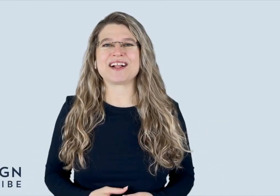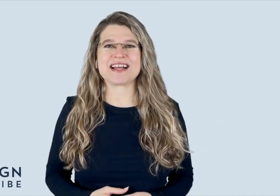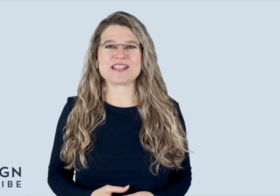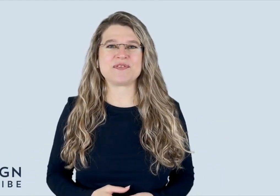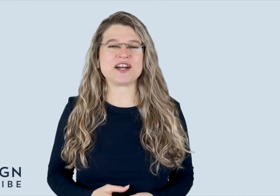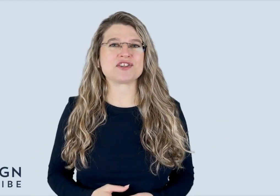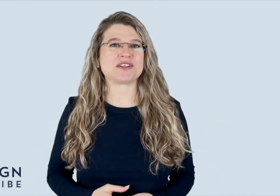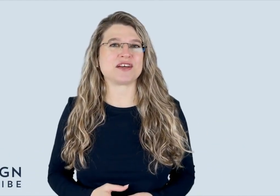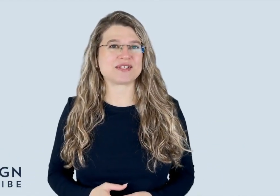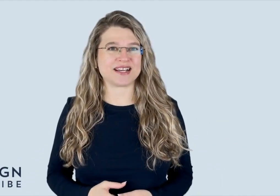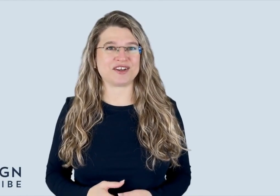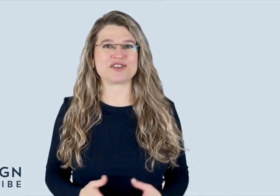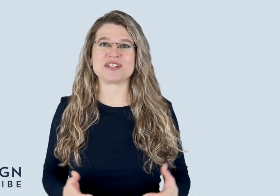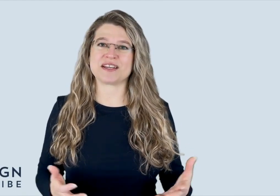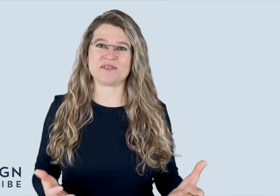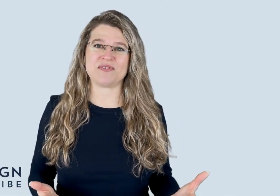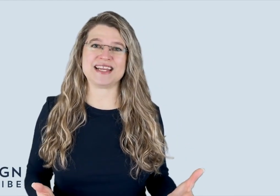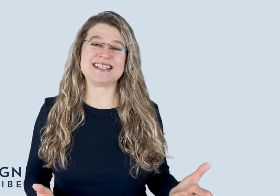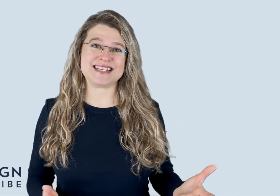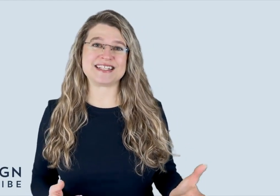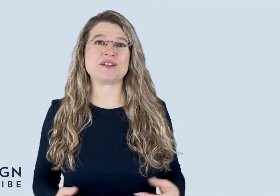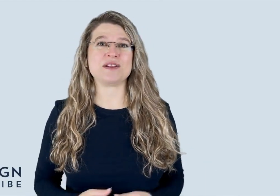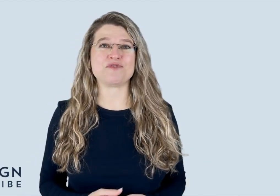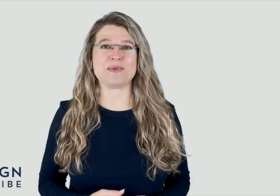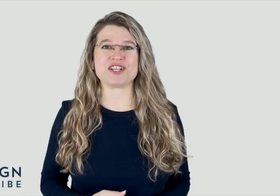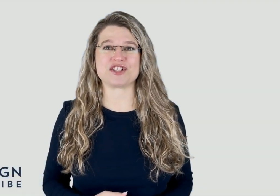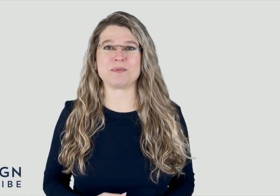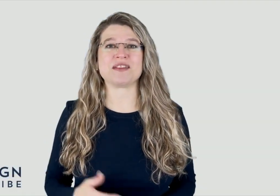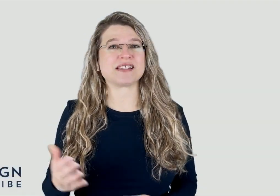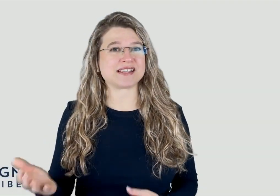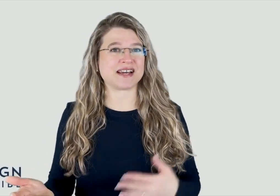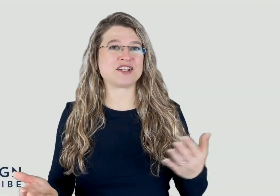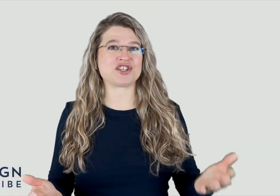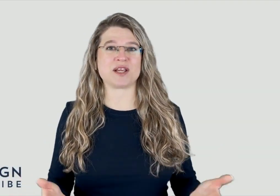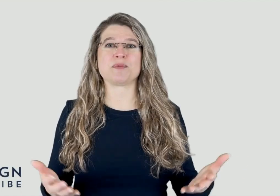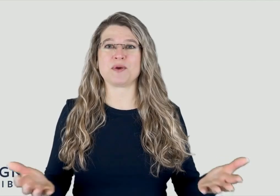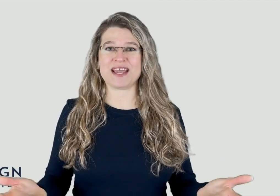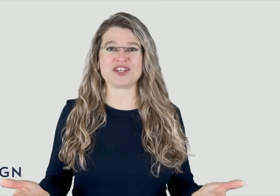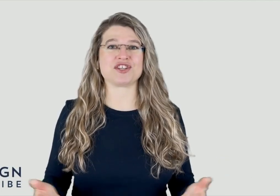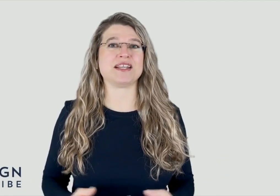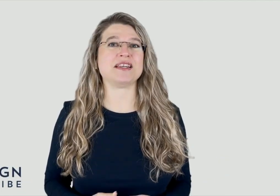Classifiers allow signers to convey detailed information about the size, shape, location,